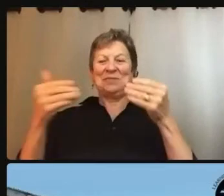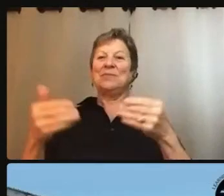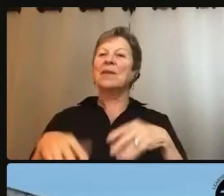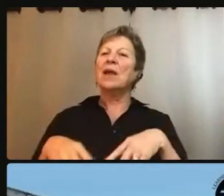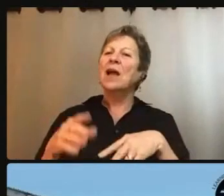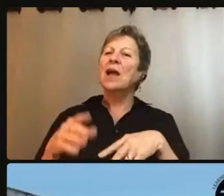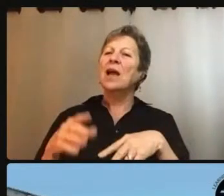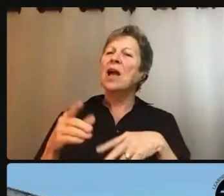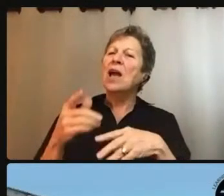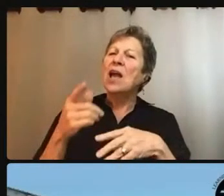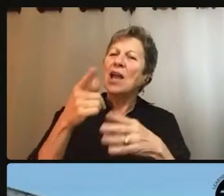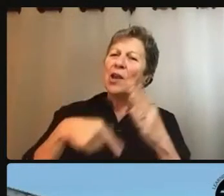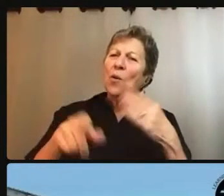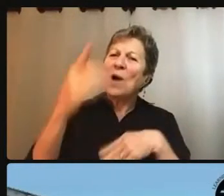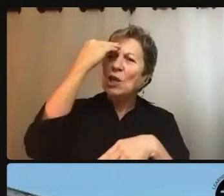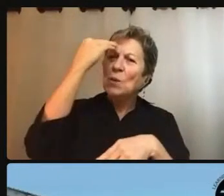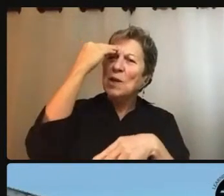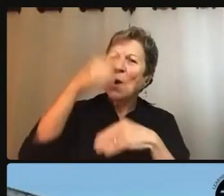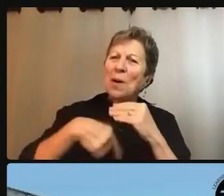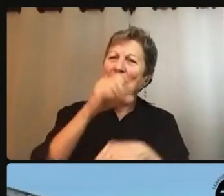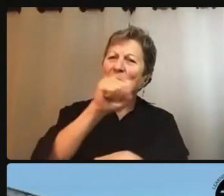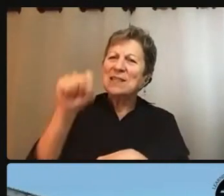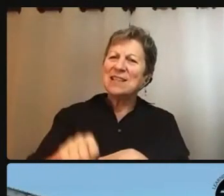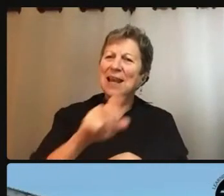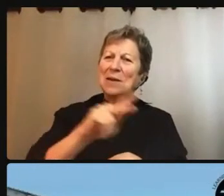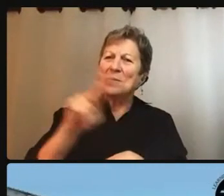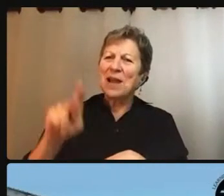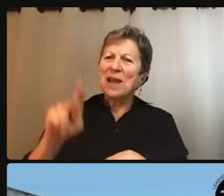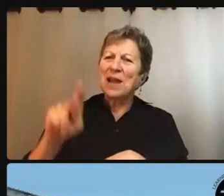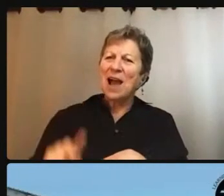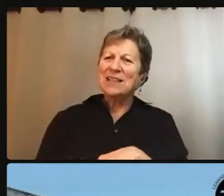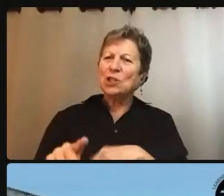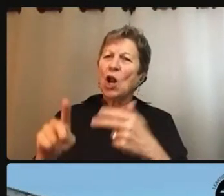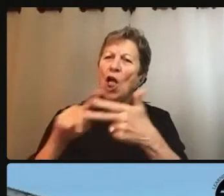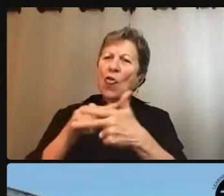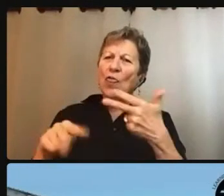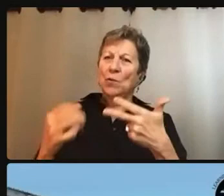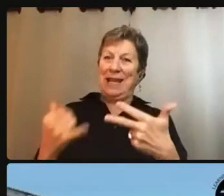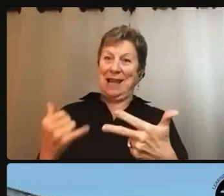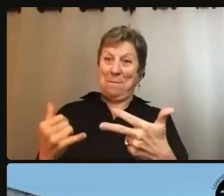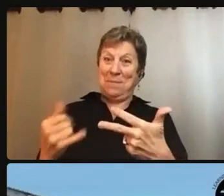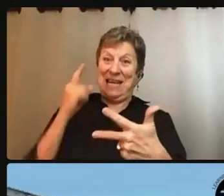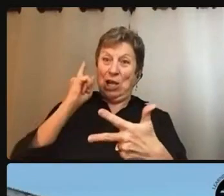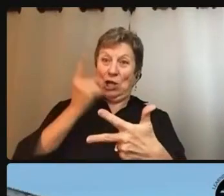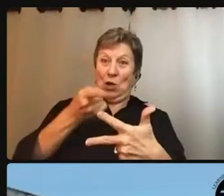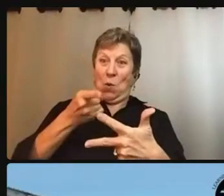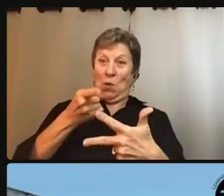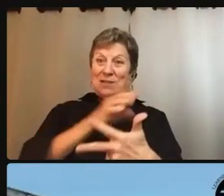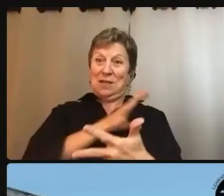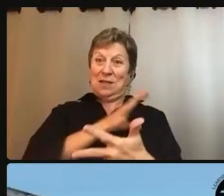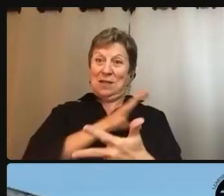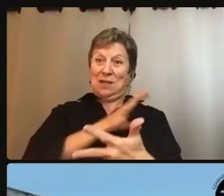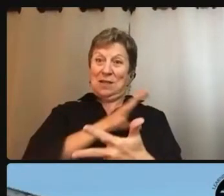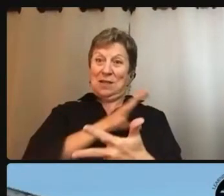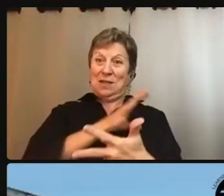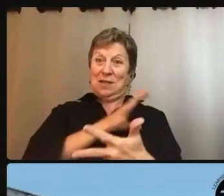QUESTIONS IN EIGHT MINUTES WHICH IS A LOT. NO, NO WORRIES. WE'LL JUST KICK IT OFF REALLY QUICKLY HERE.